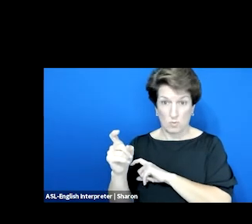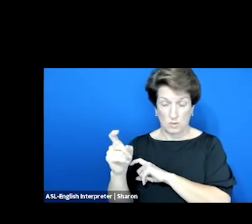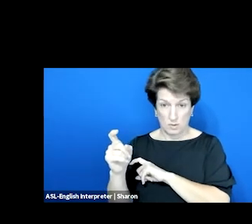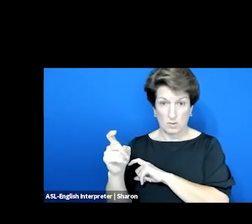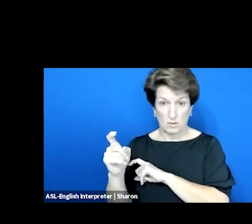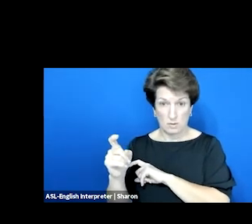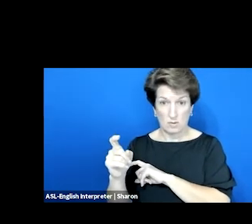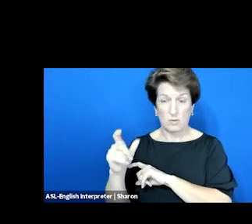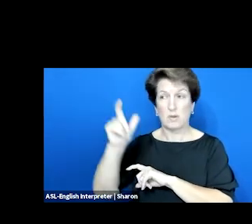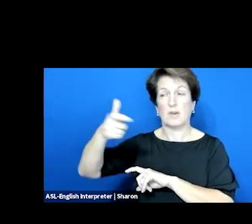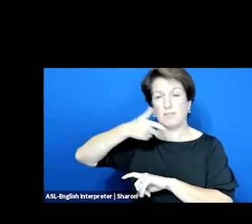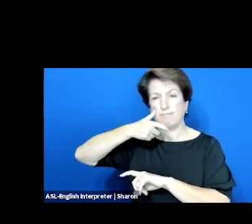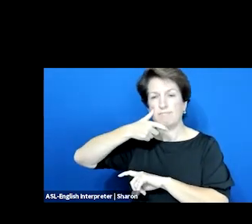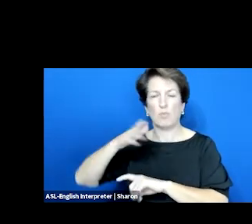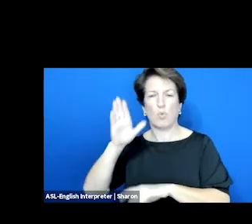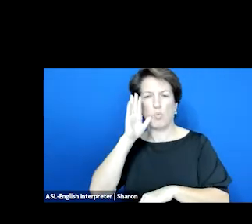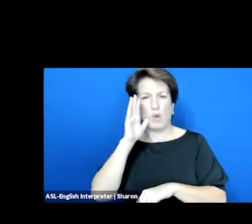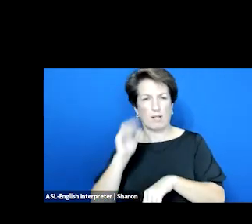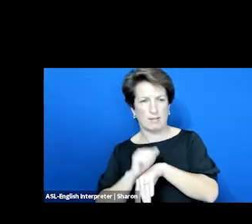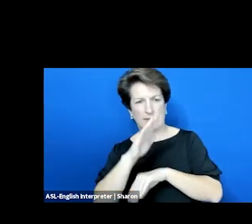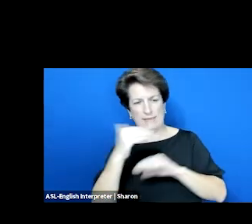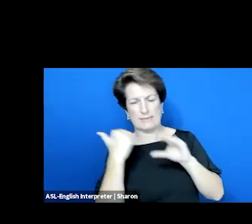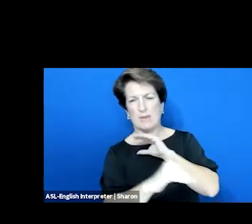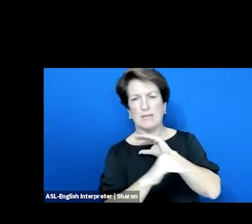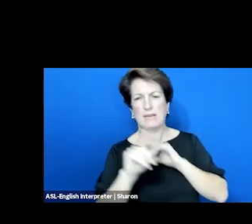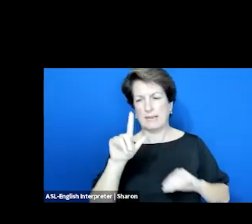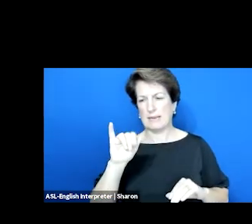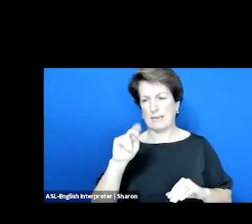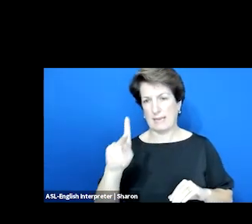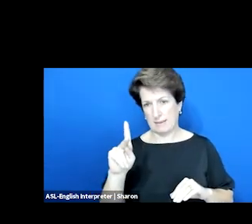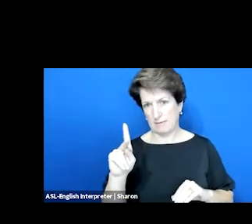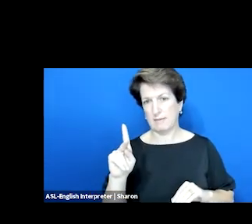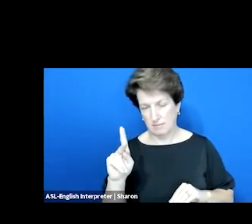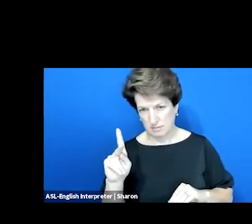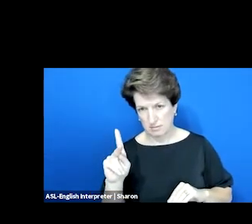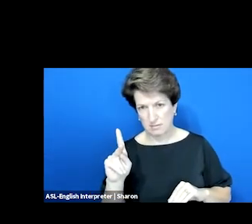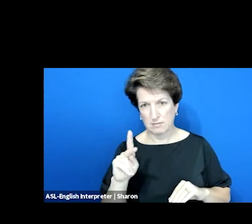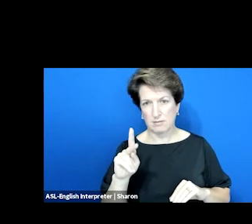I called the provincial vaccine looking line at